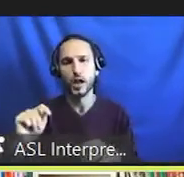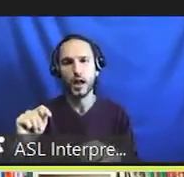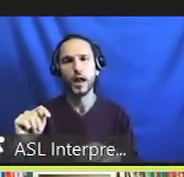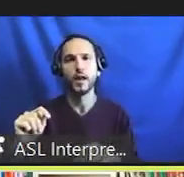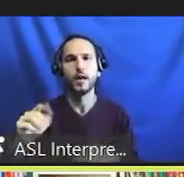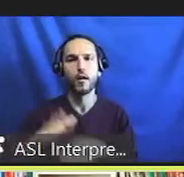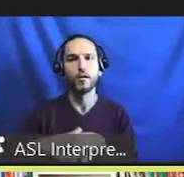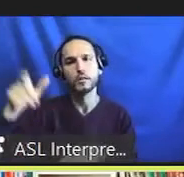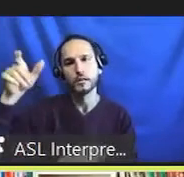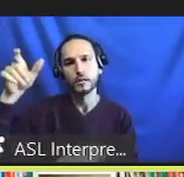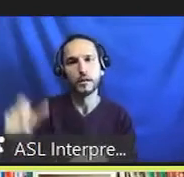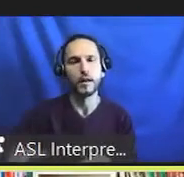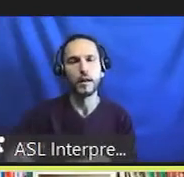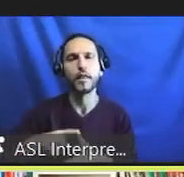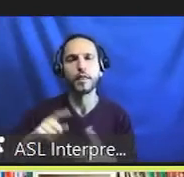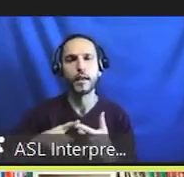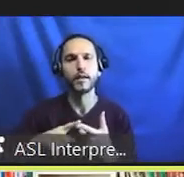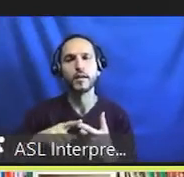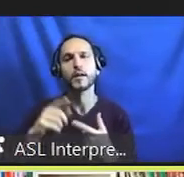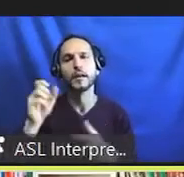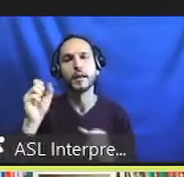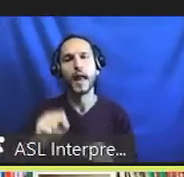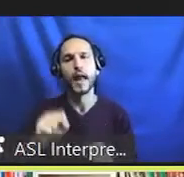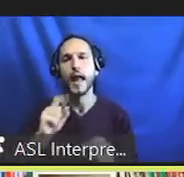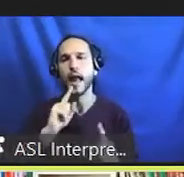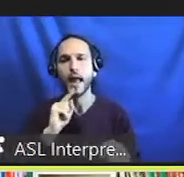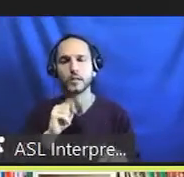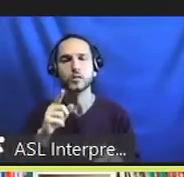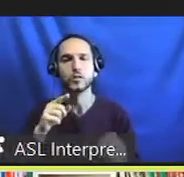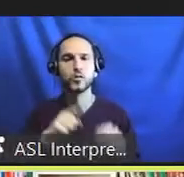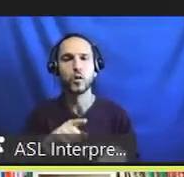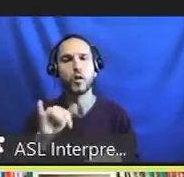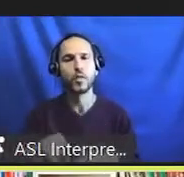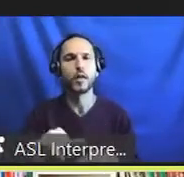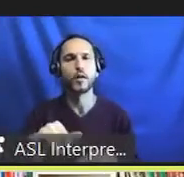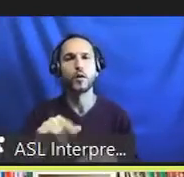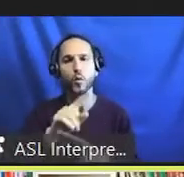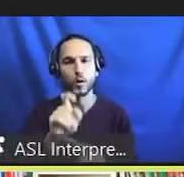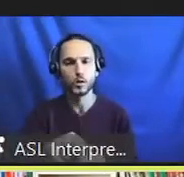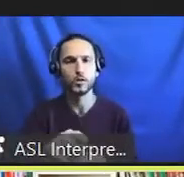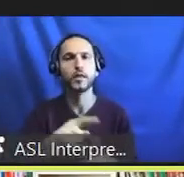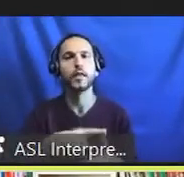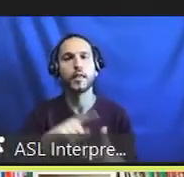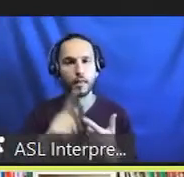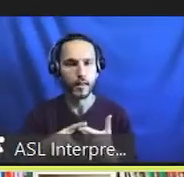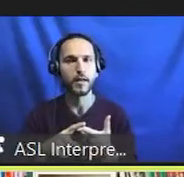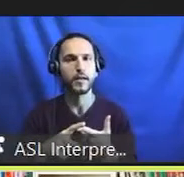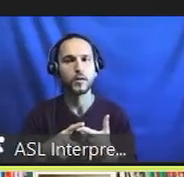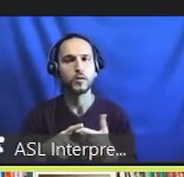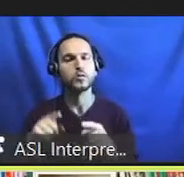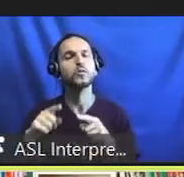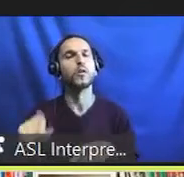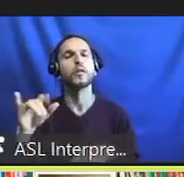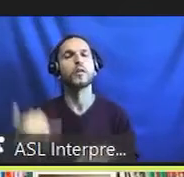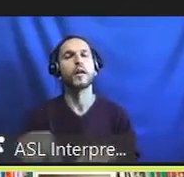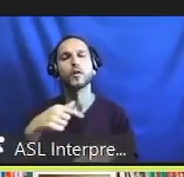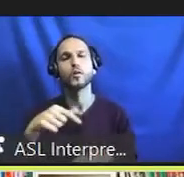And we'll do our best to get to any of your questions during the presentation. If we can't, then we'll handle them during the Q&A session.